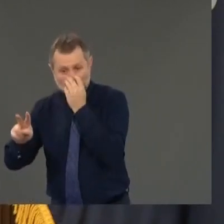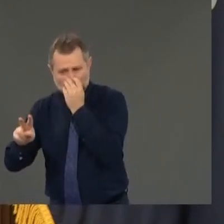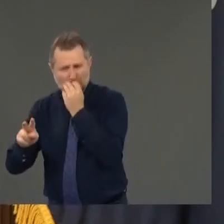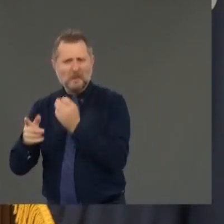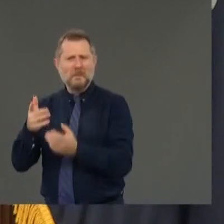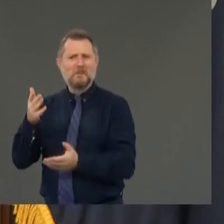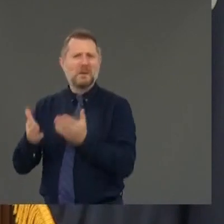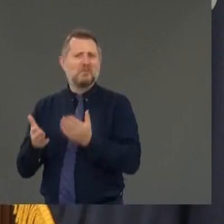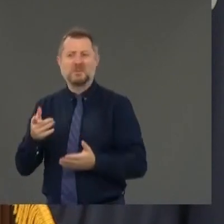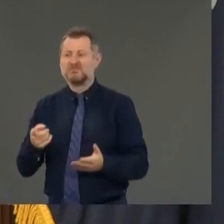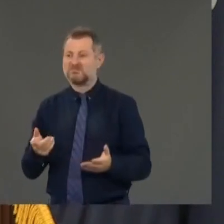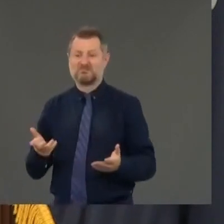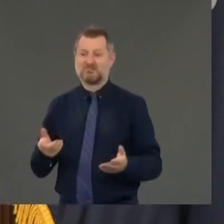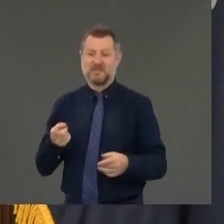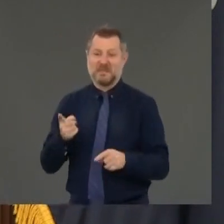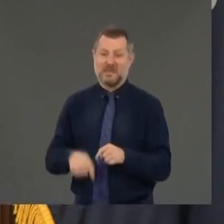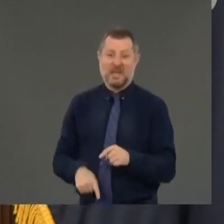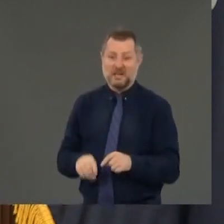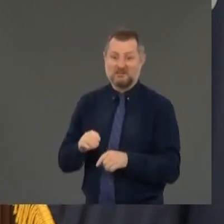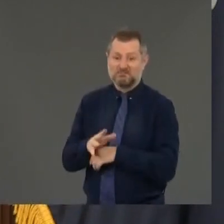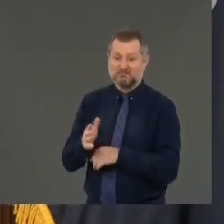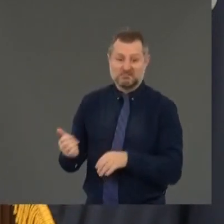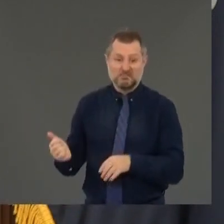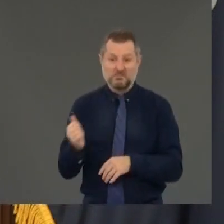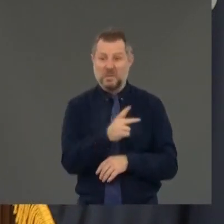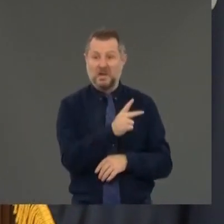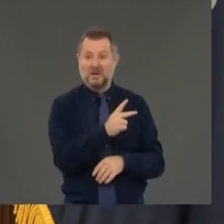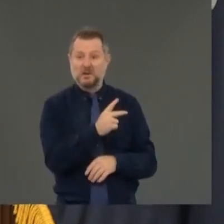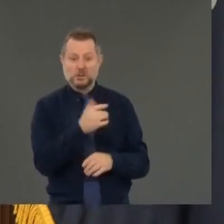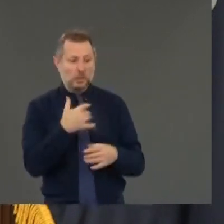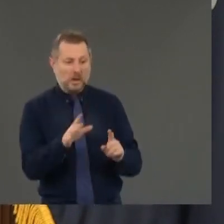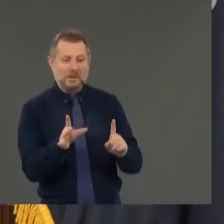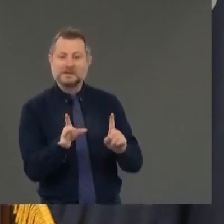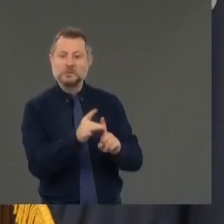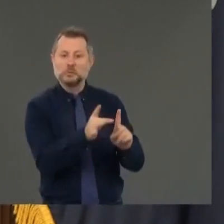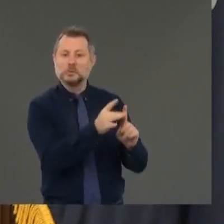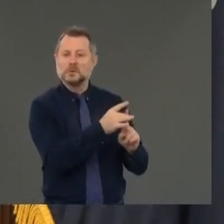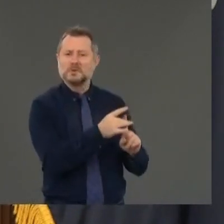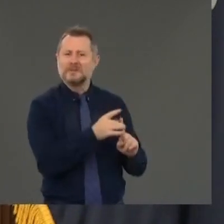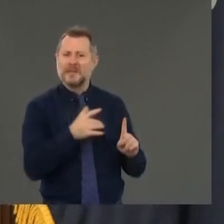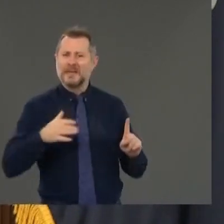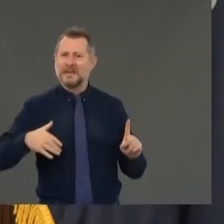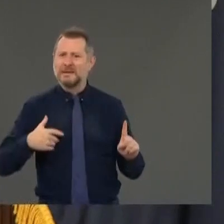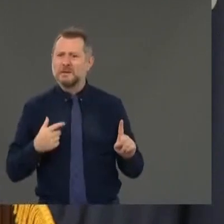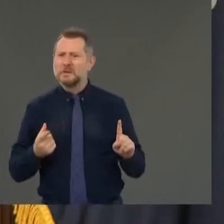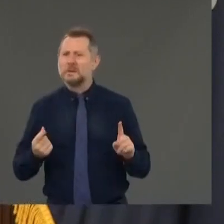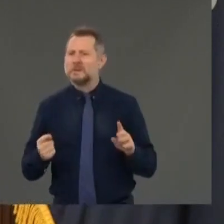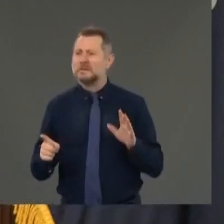TWO WEEKS IN A PERIOD OF TIME WHERE THEY PROBABLY NO LONGER